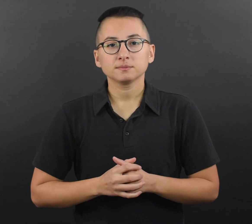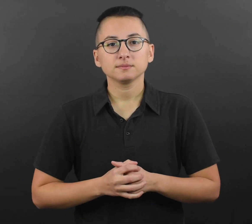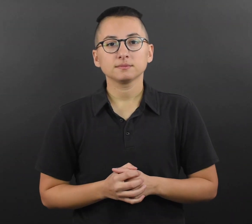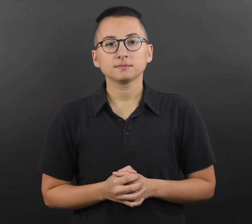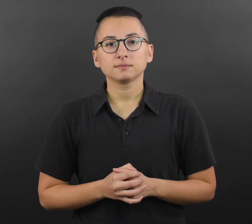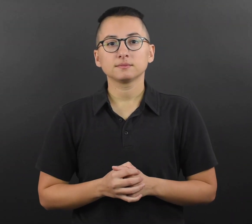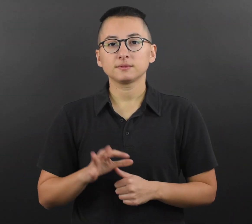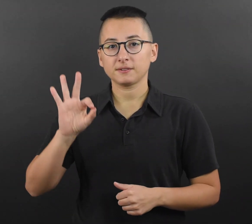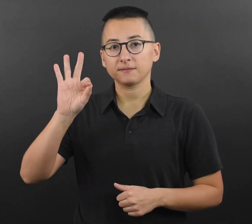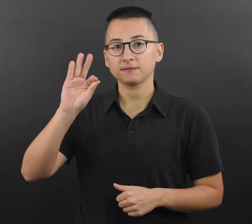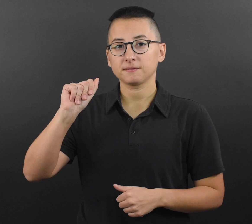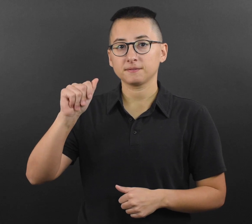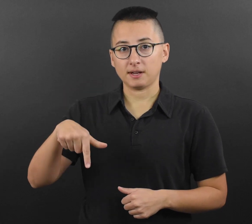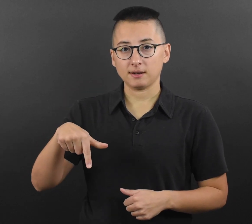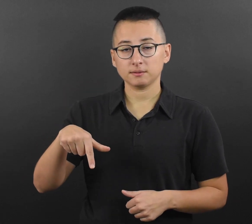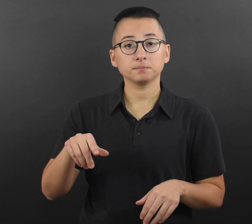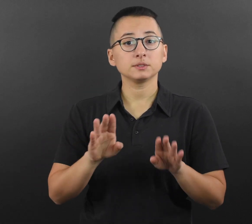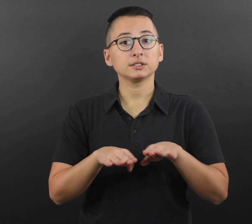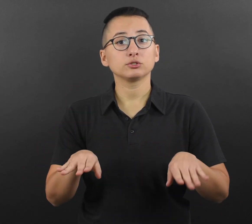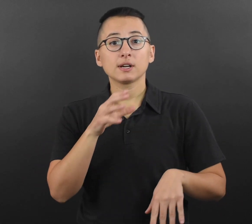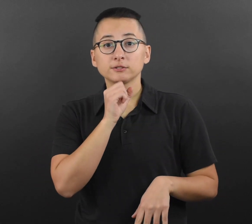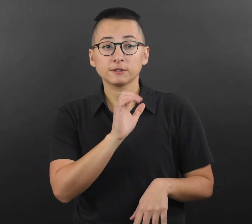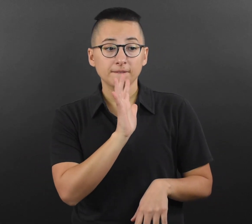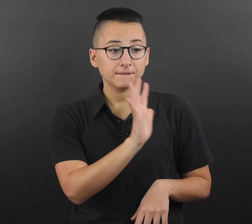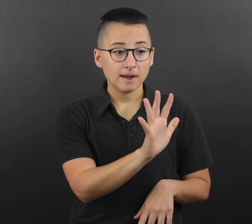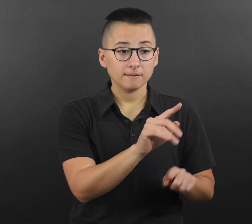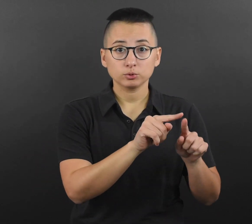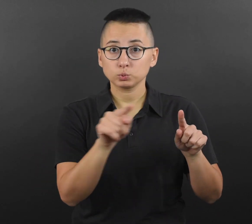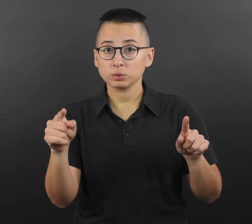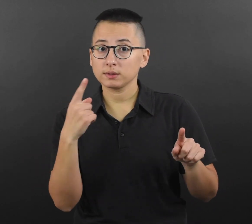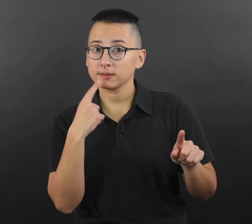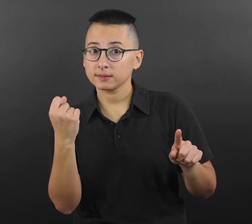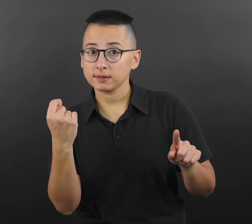5- to 11-year-olds now eligible for Pfizer vaccine - FAQ